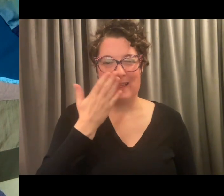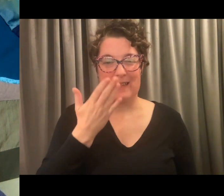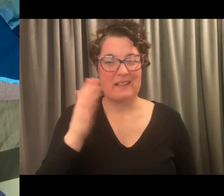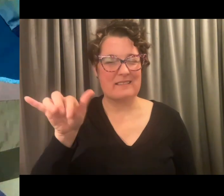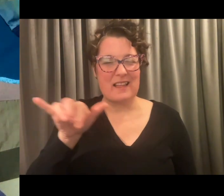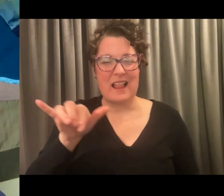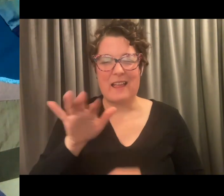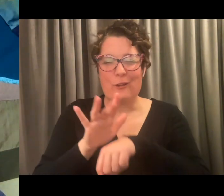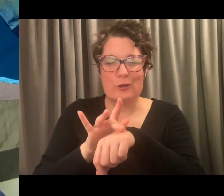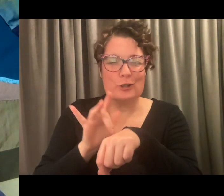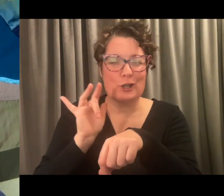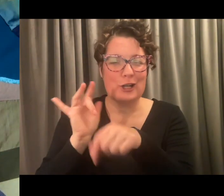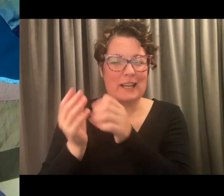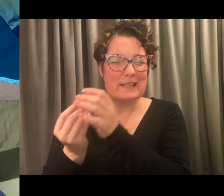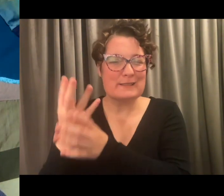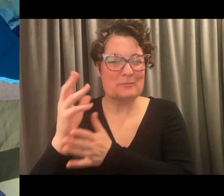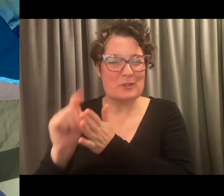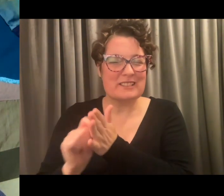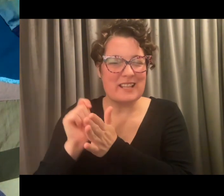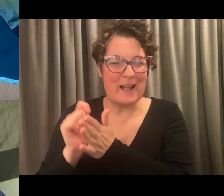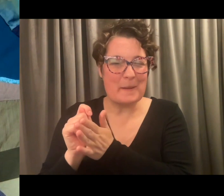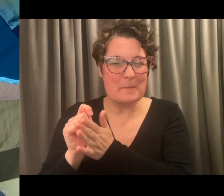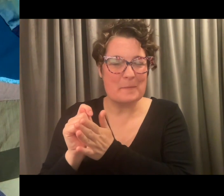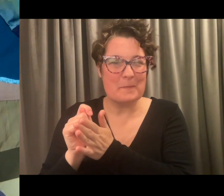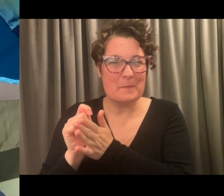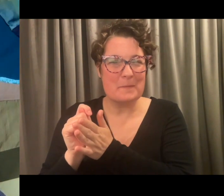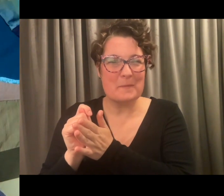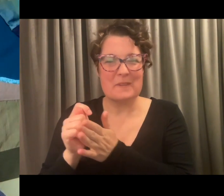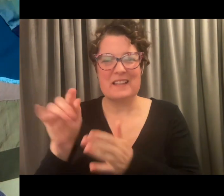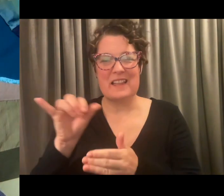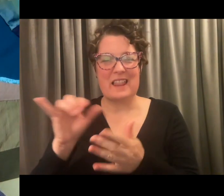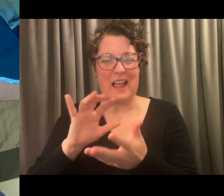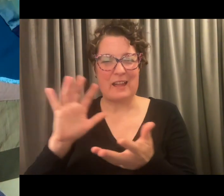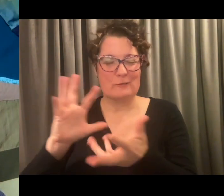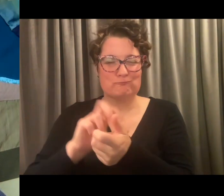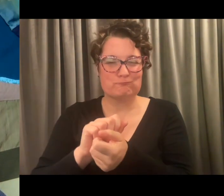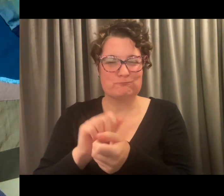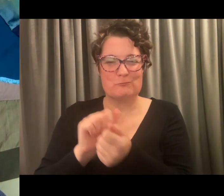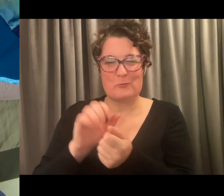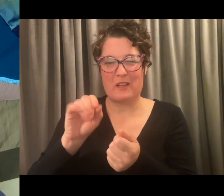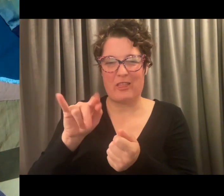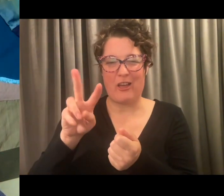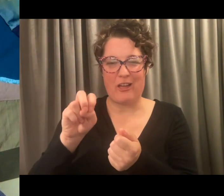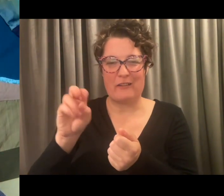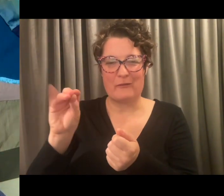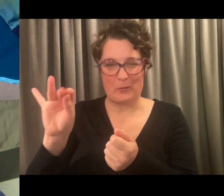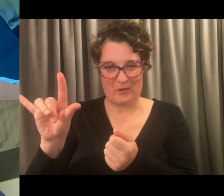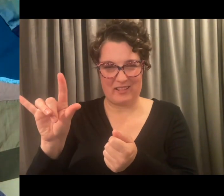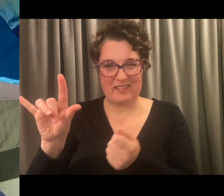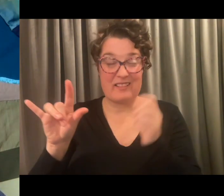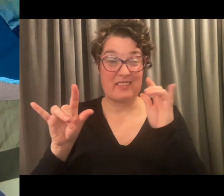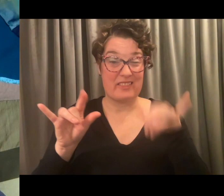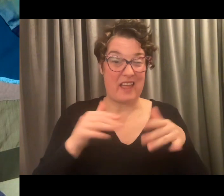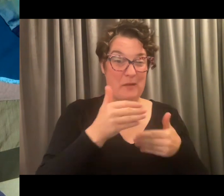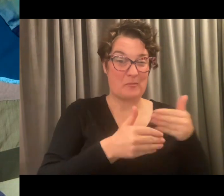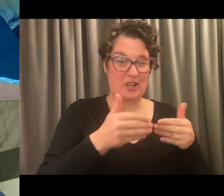Bottled up with olive oil, we process it in Nisan as one of our gifts and